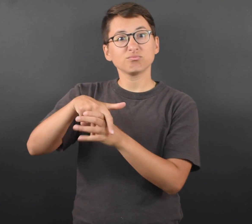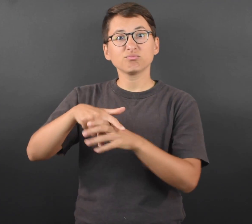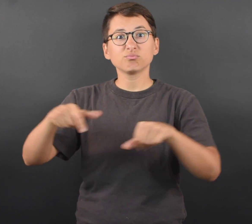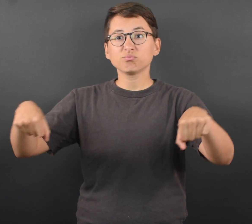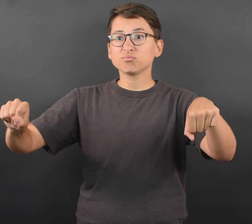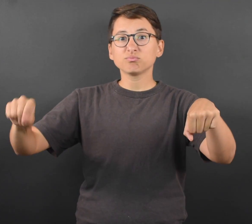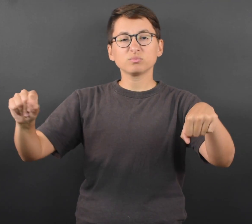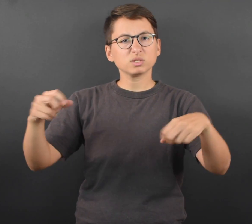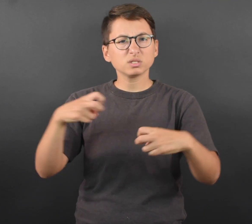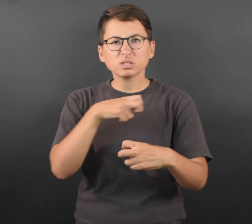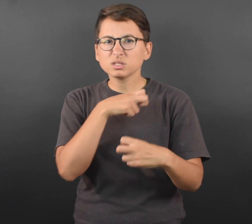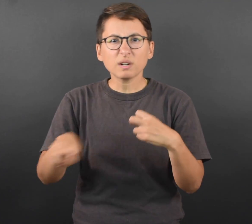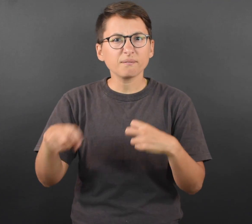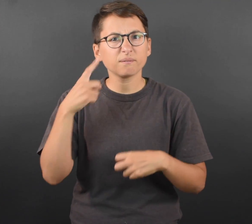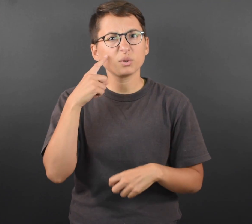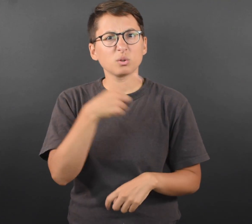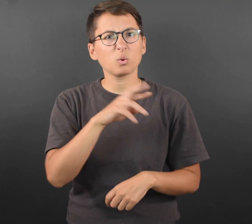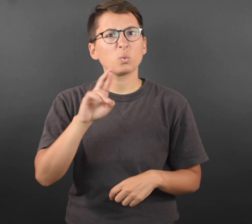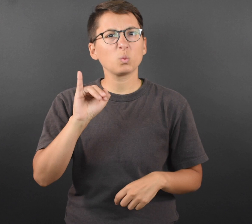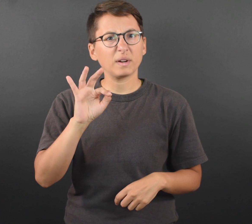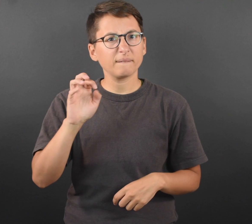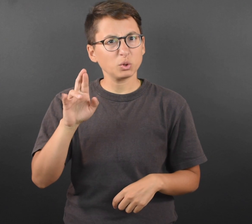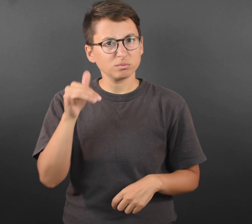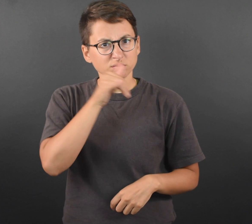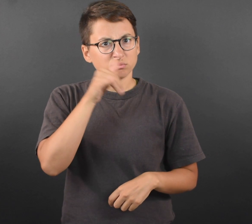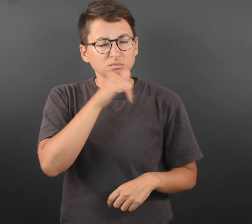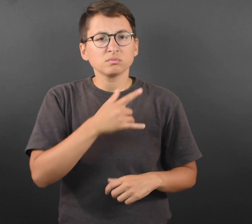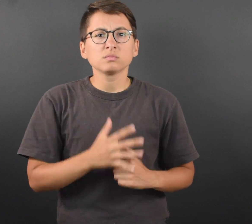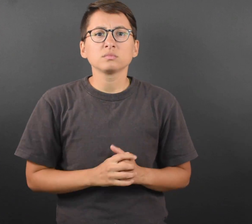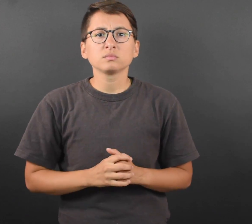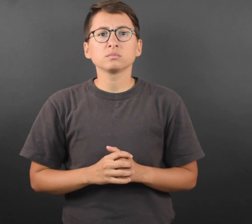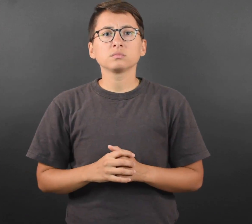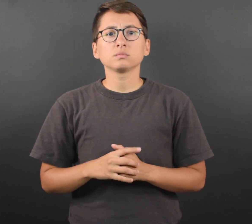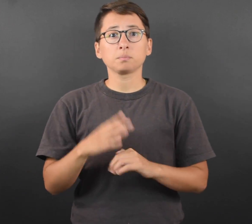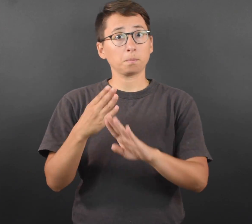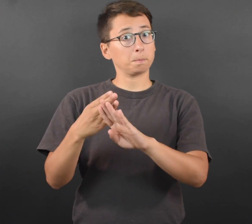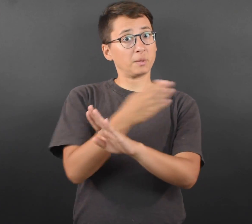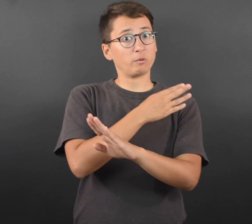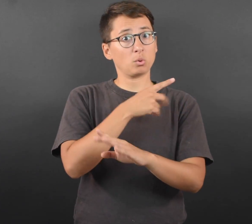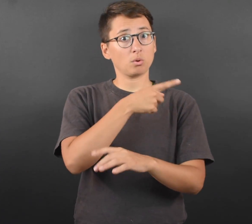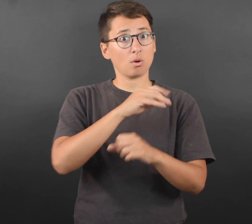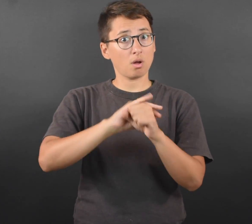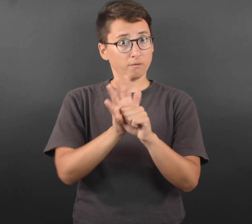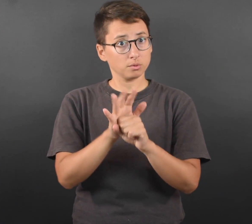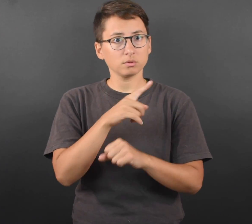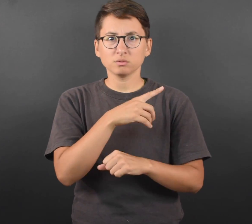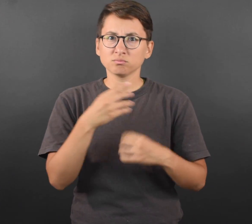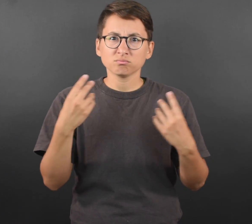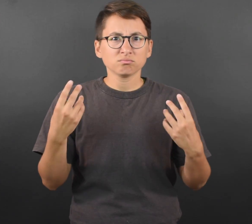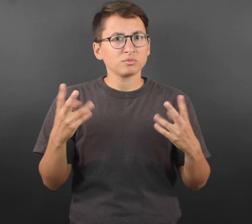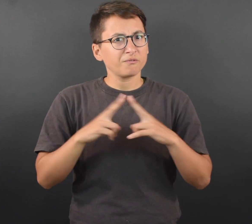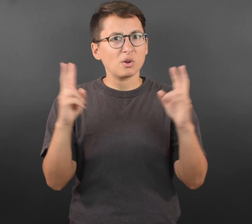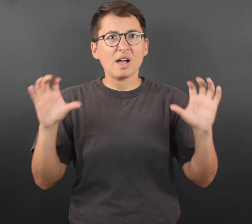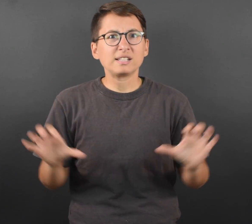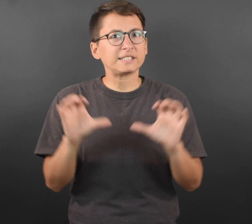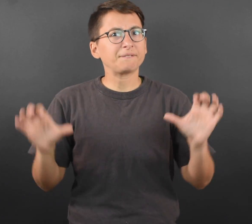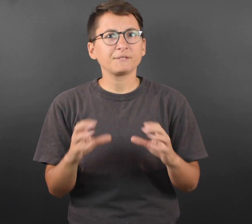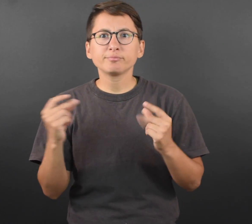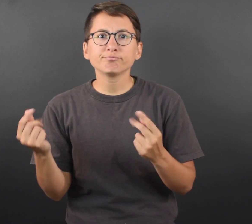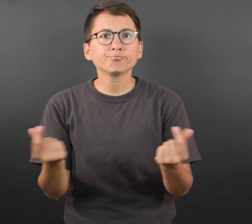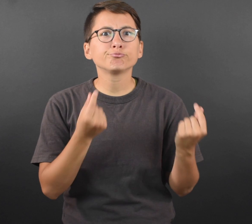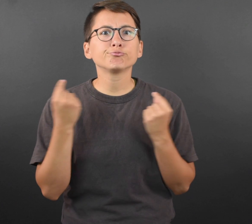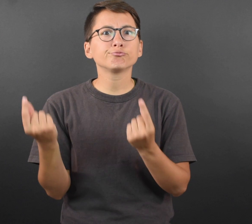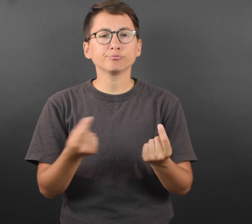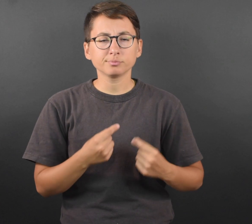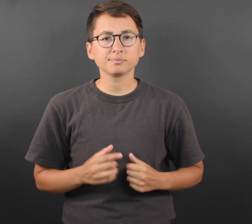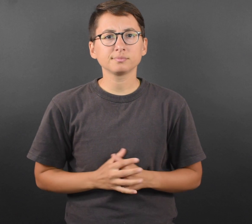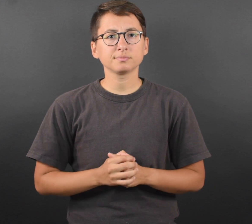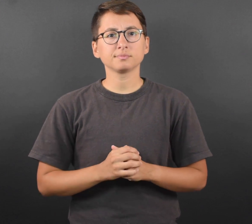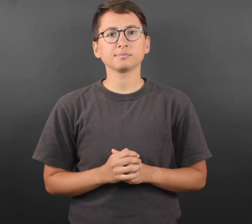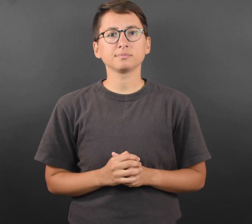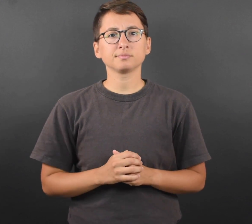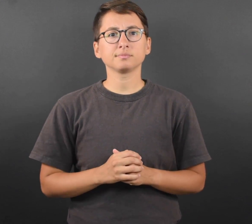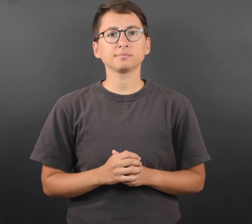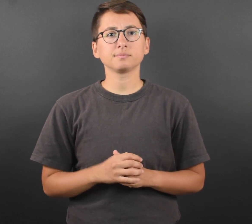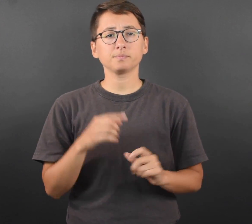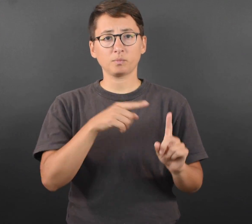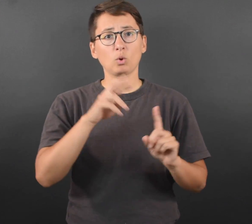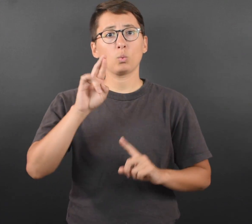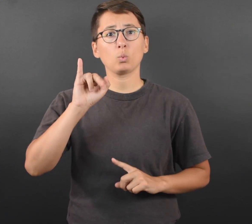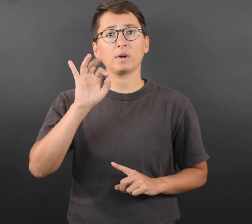is difficult for Rieffer, who says she was very active before getting sick.